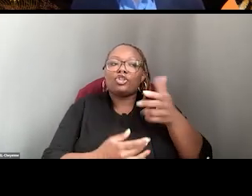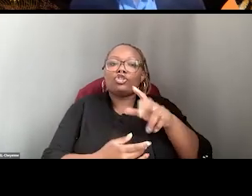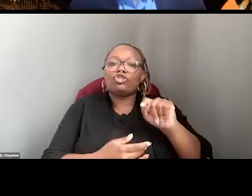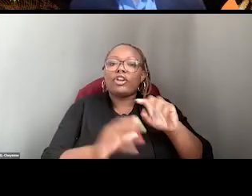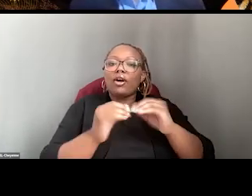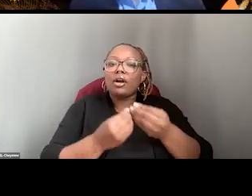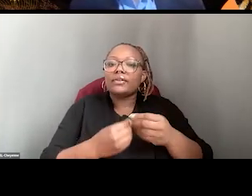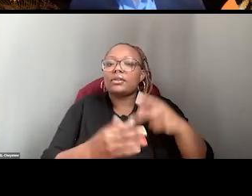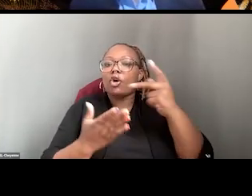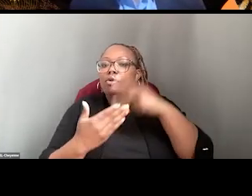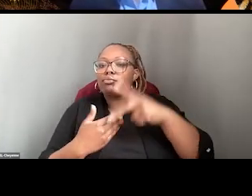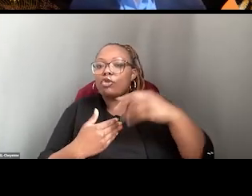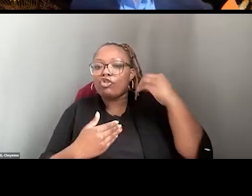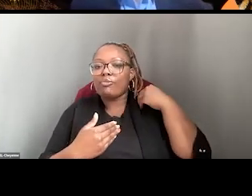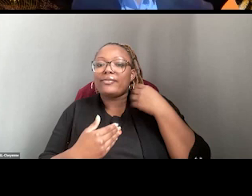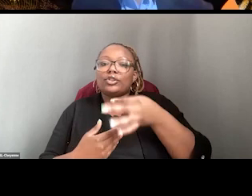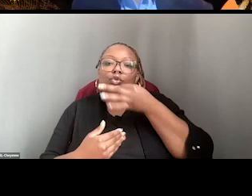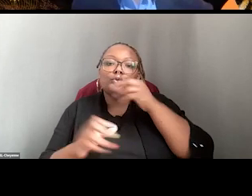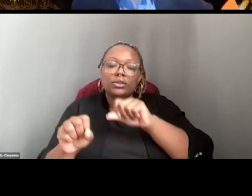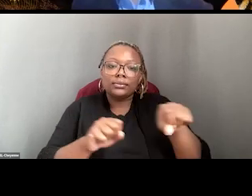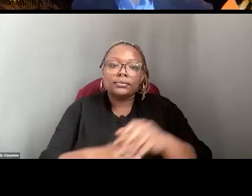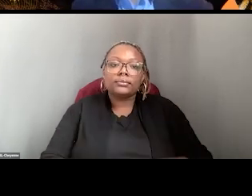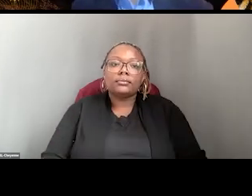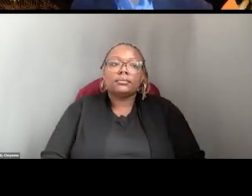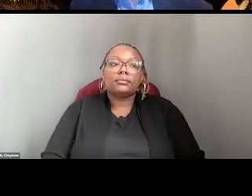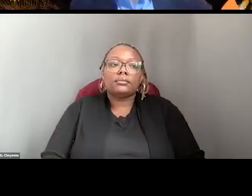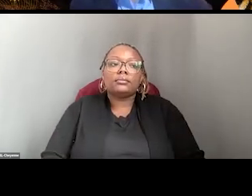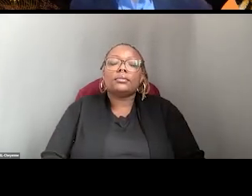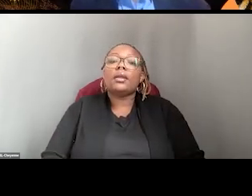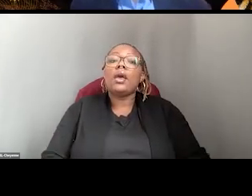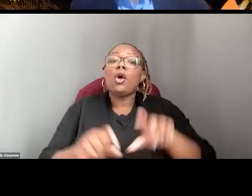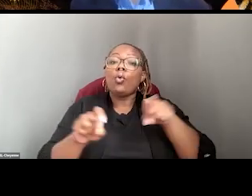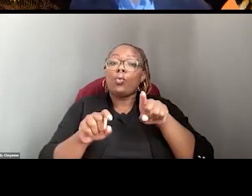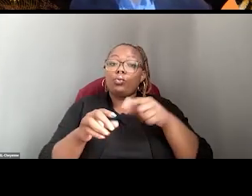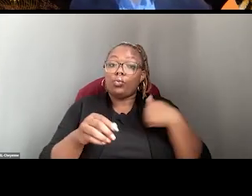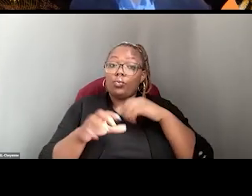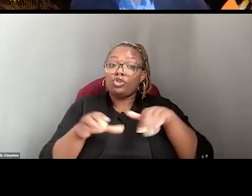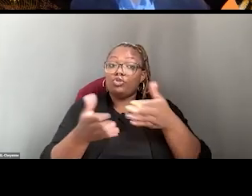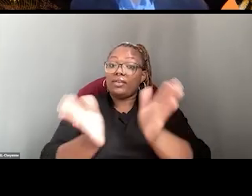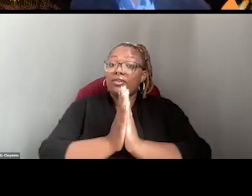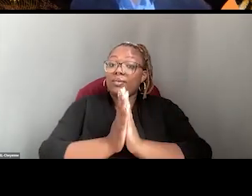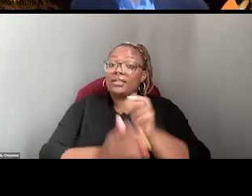We do get requests for grant transfers that, "Oh, the PI transferred from this organization